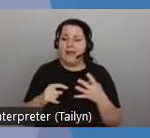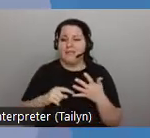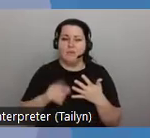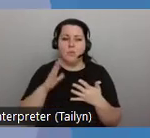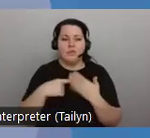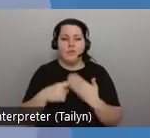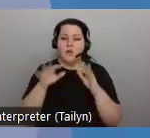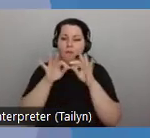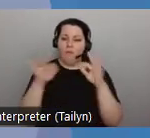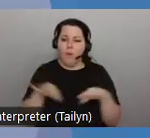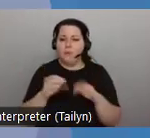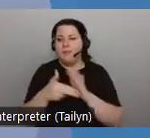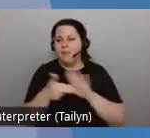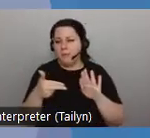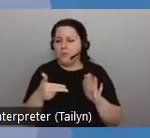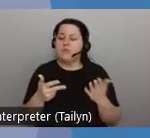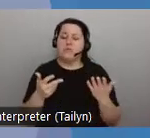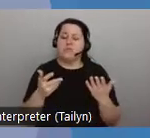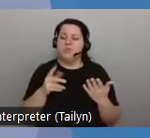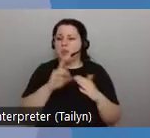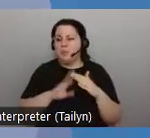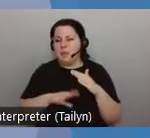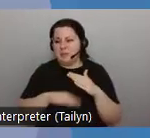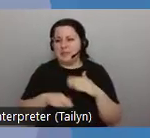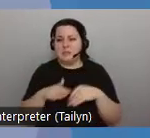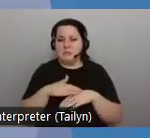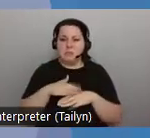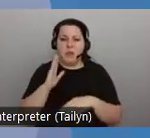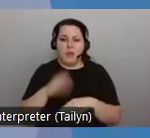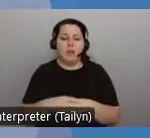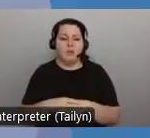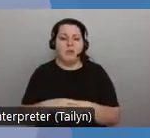those relationships themselves in their head. And briefly we will touch on forms and labels really just